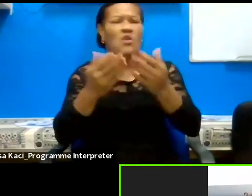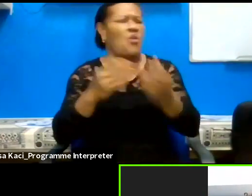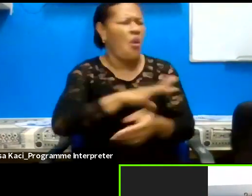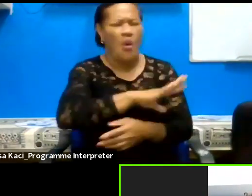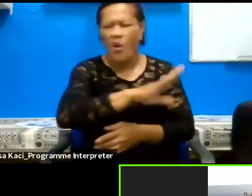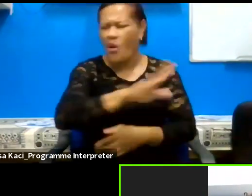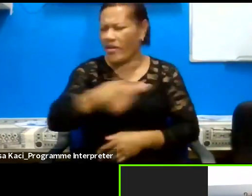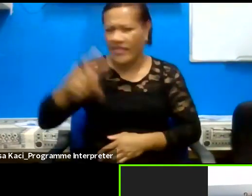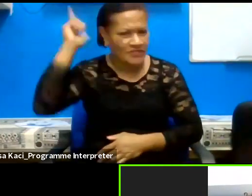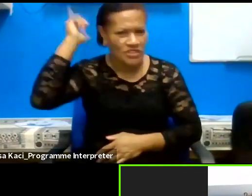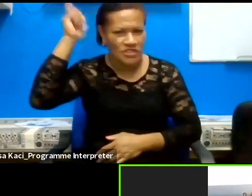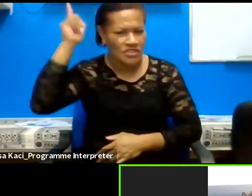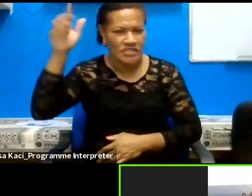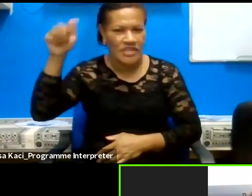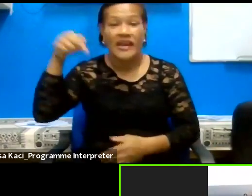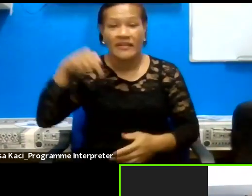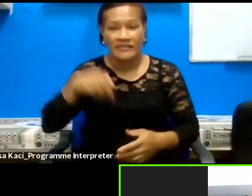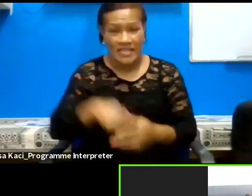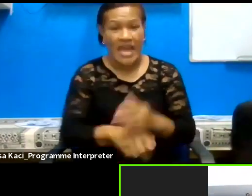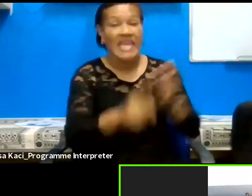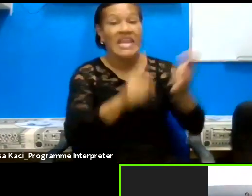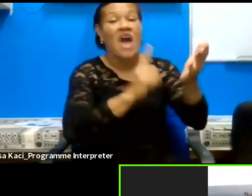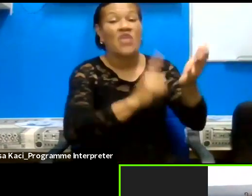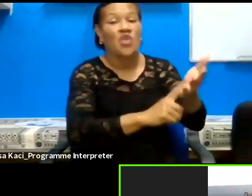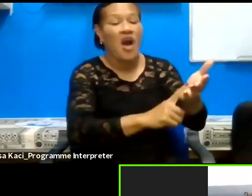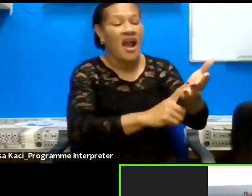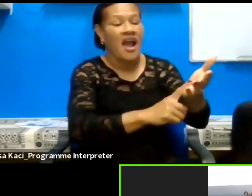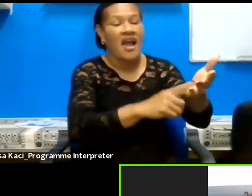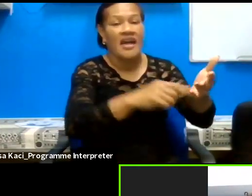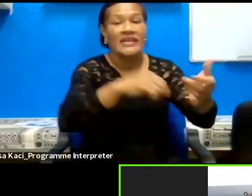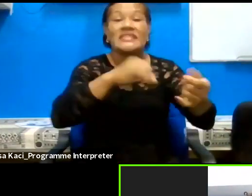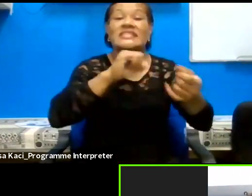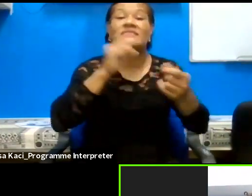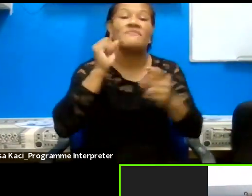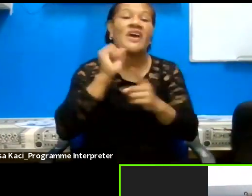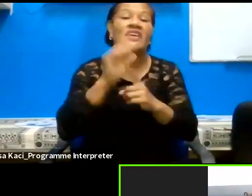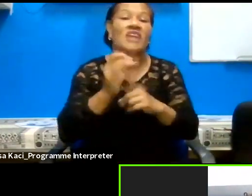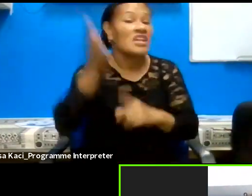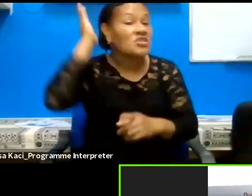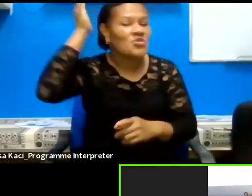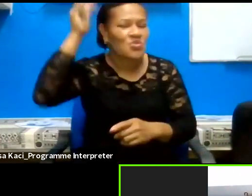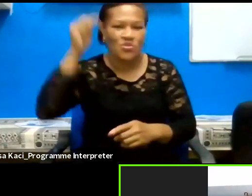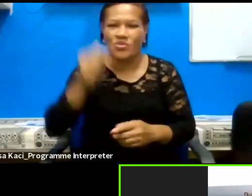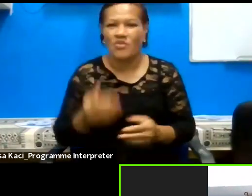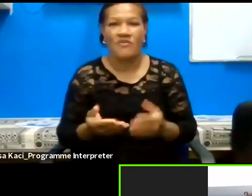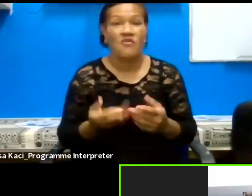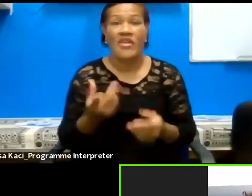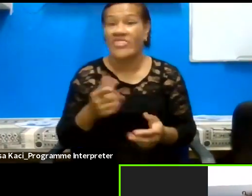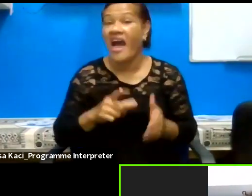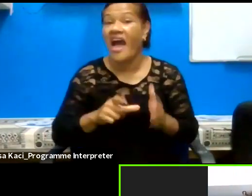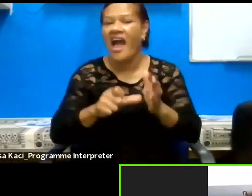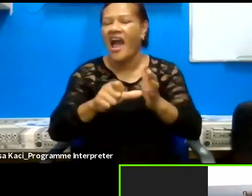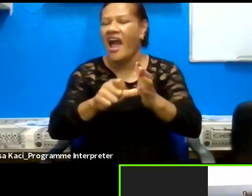to be seen. make no apologies. This is me.